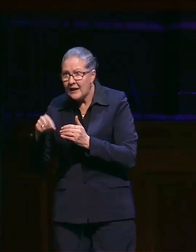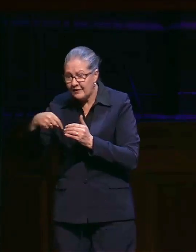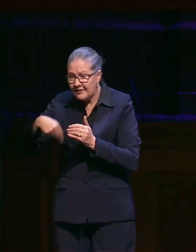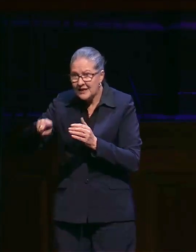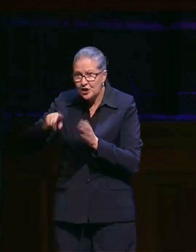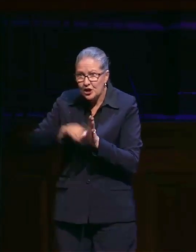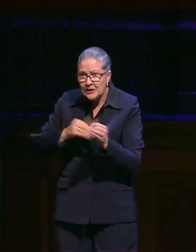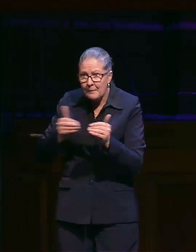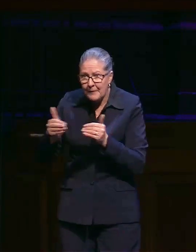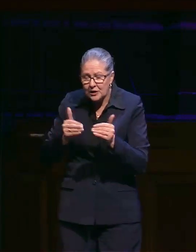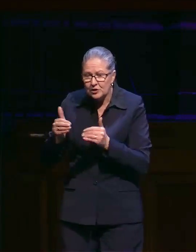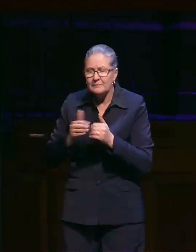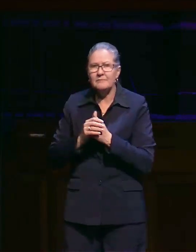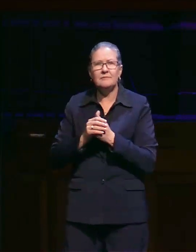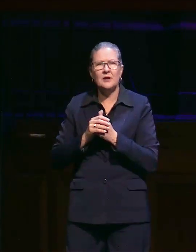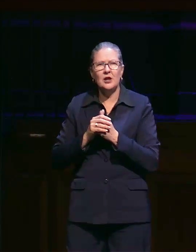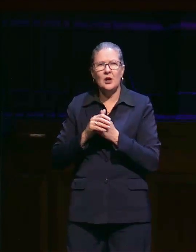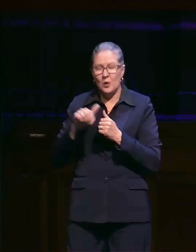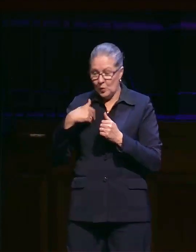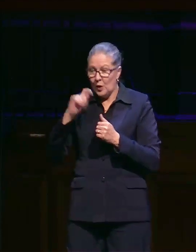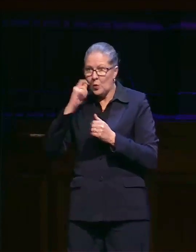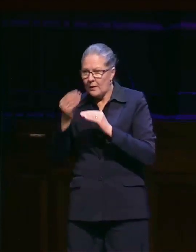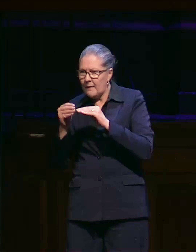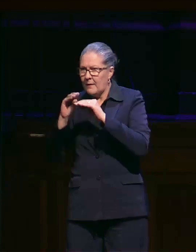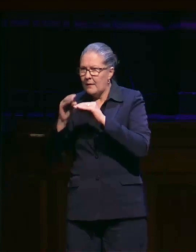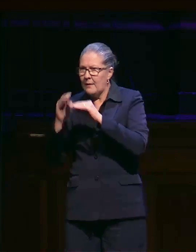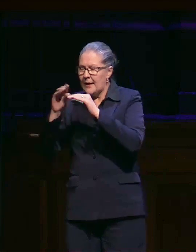made a crucial change to our benefit system indexing the main benefit rates